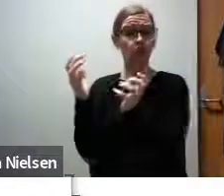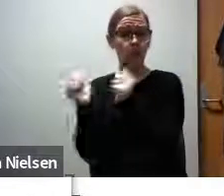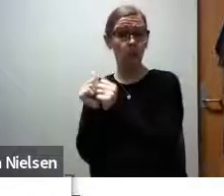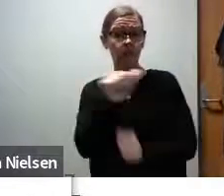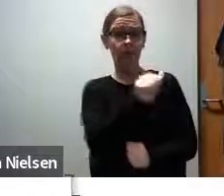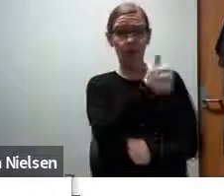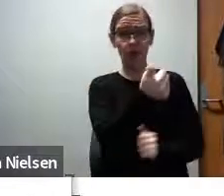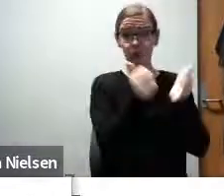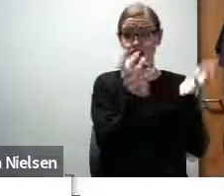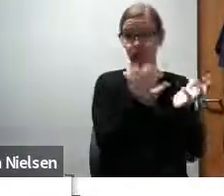With you.